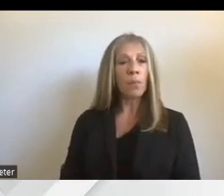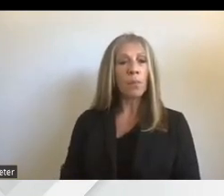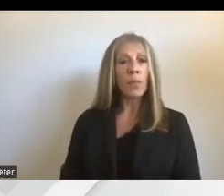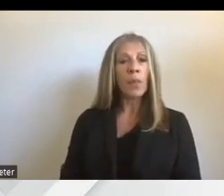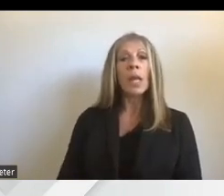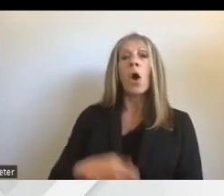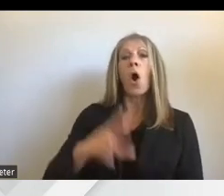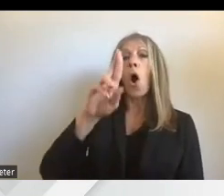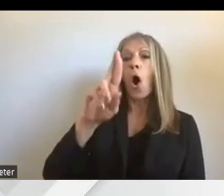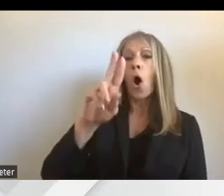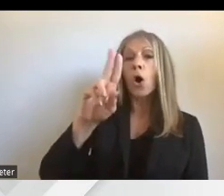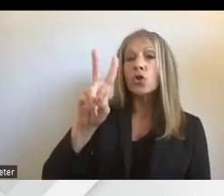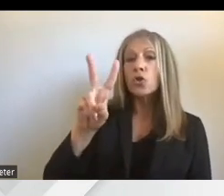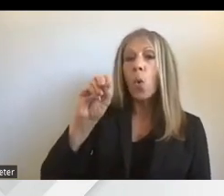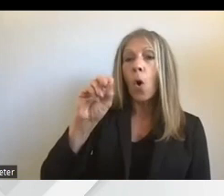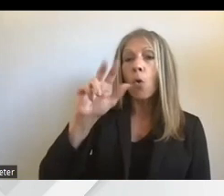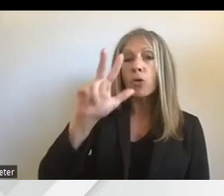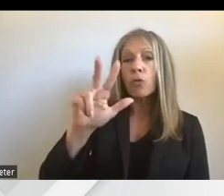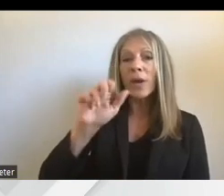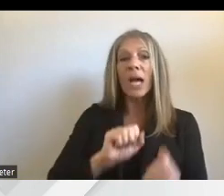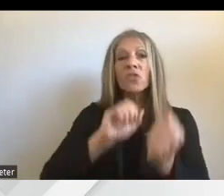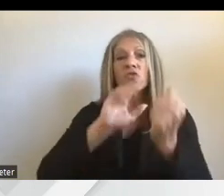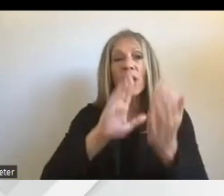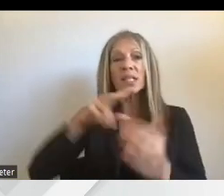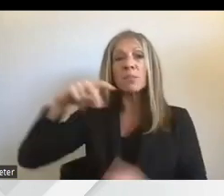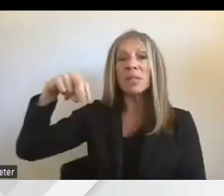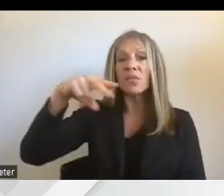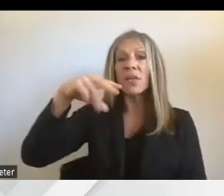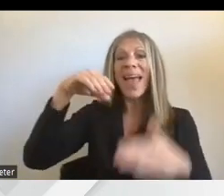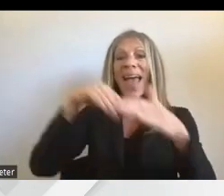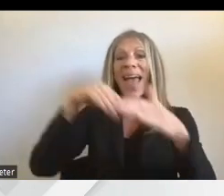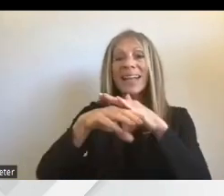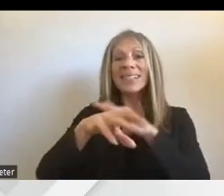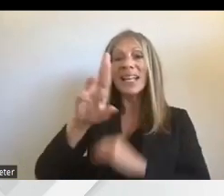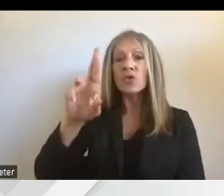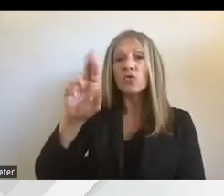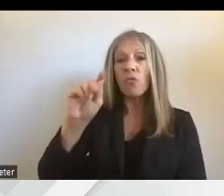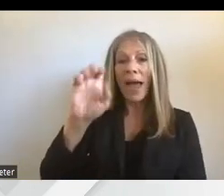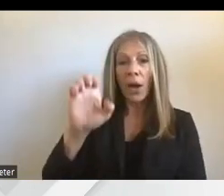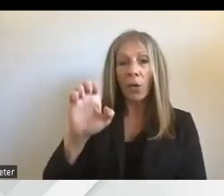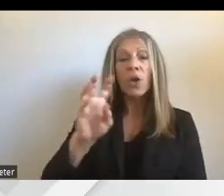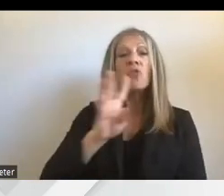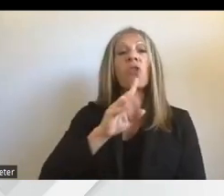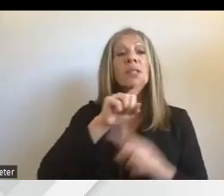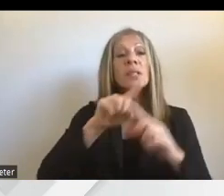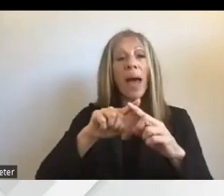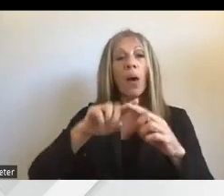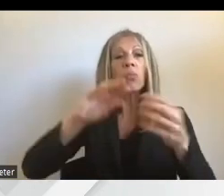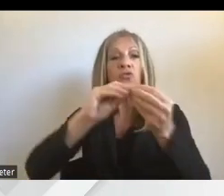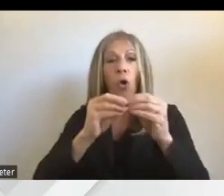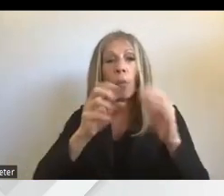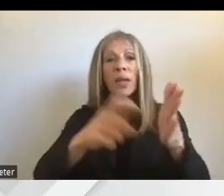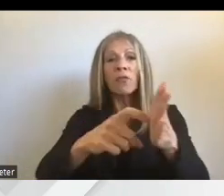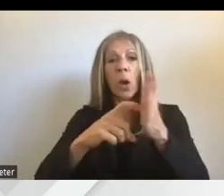Provision R203 addresses pedestrian access routes. It covers scoping requirements that